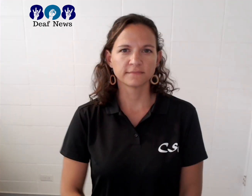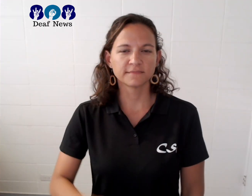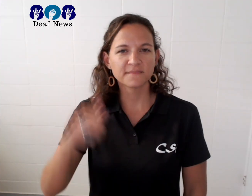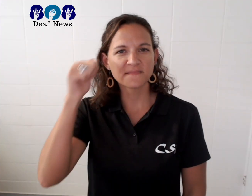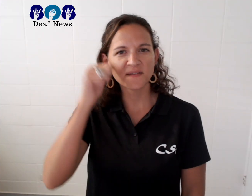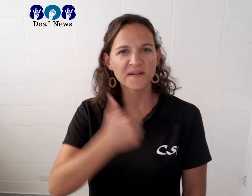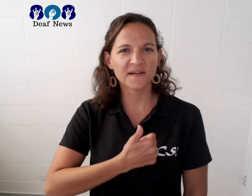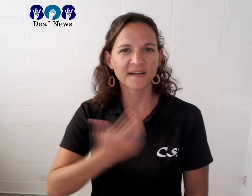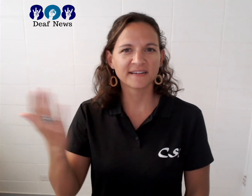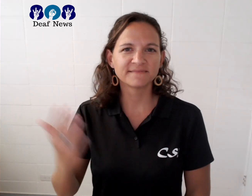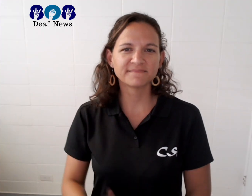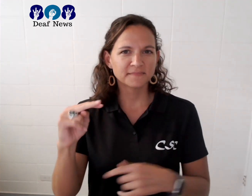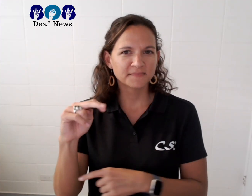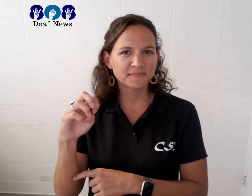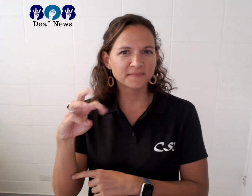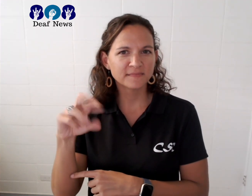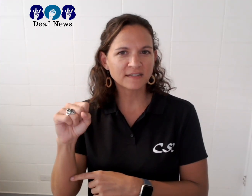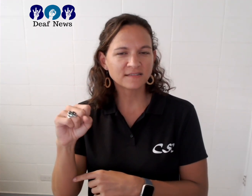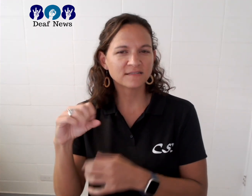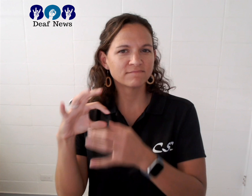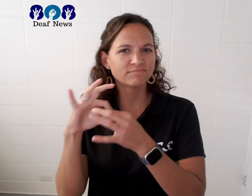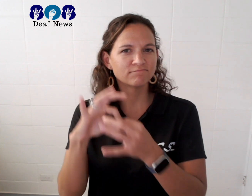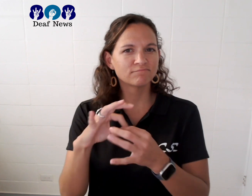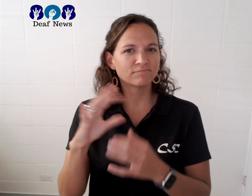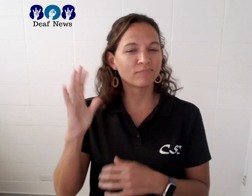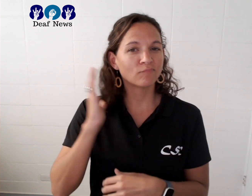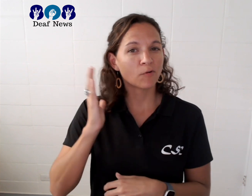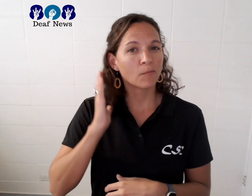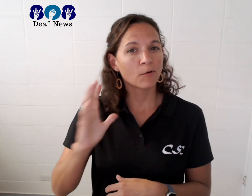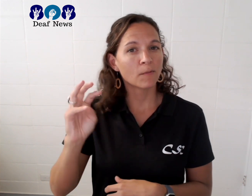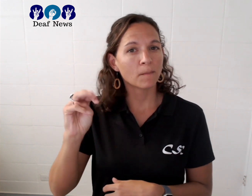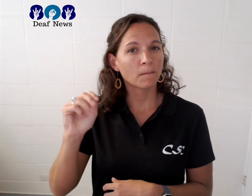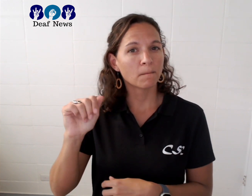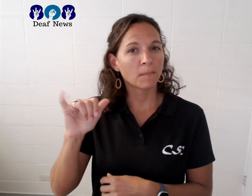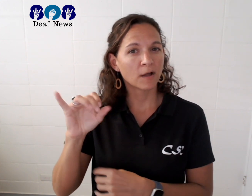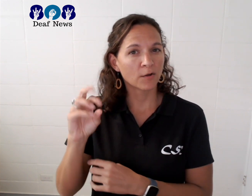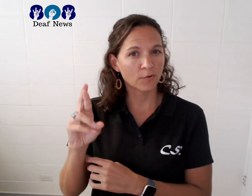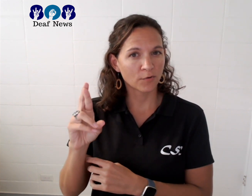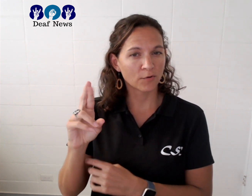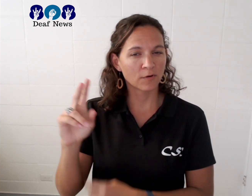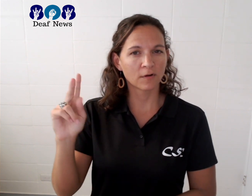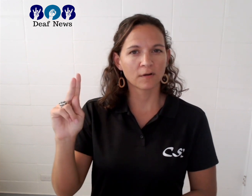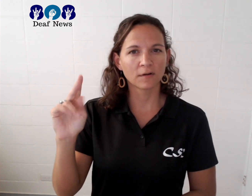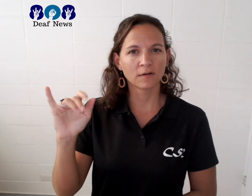Aloha! Now for the news. Former Mayor Kirk Caldwell